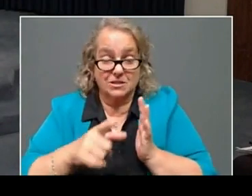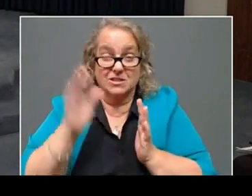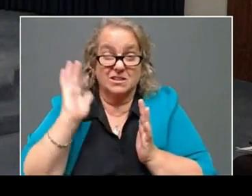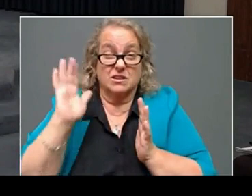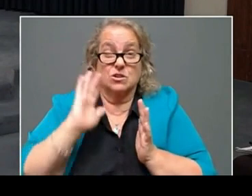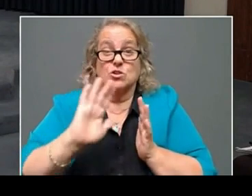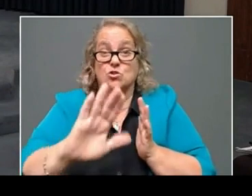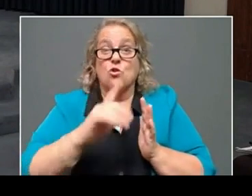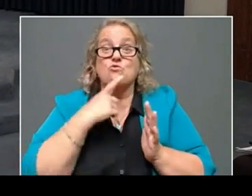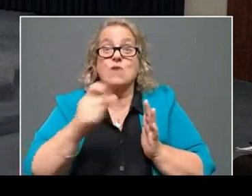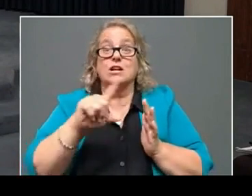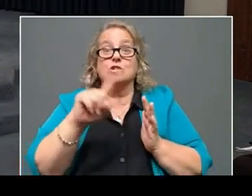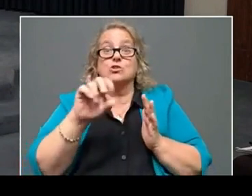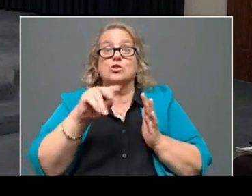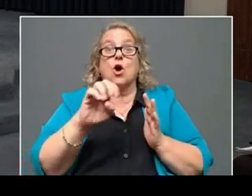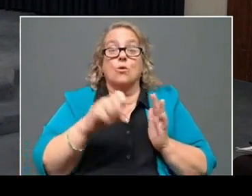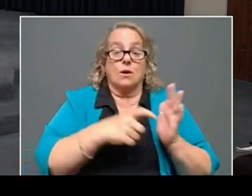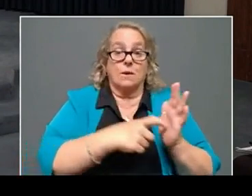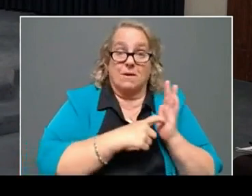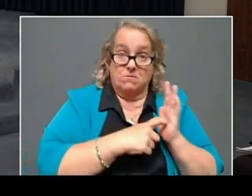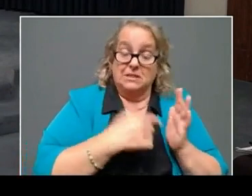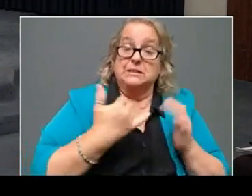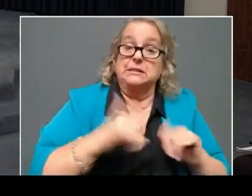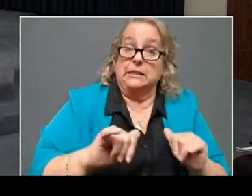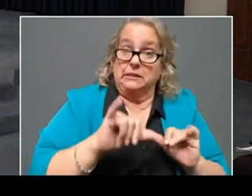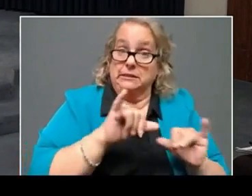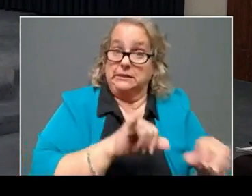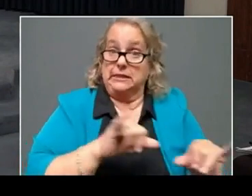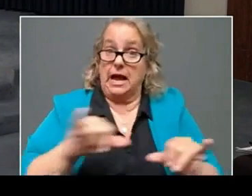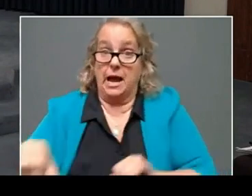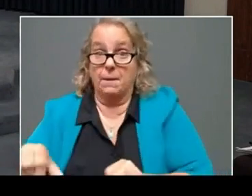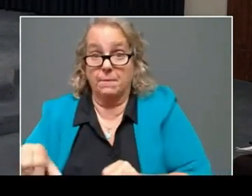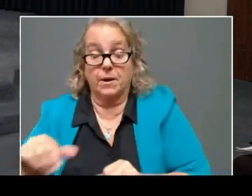rest of the state to turn recommendations and the mandates. So